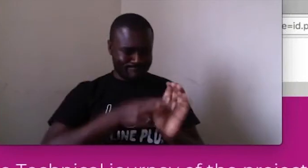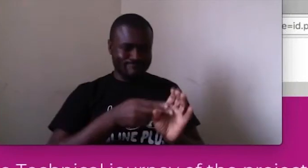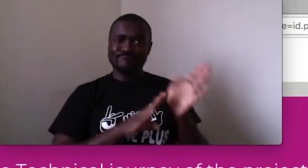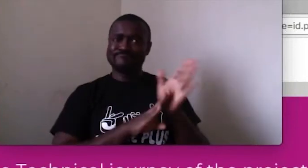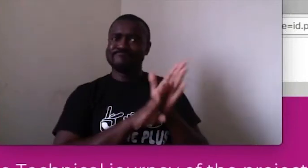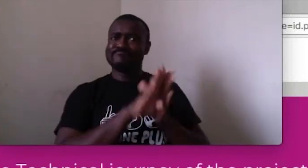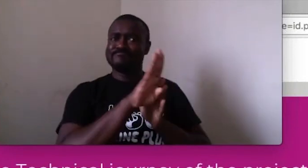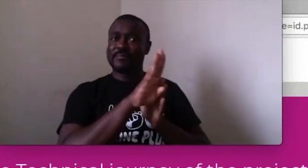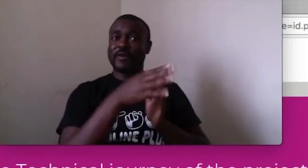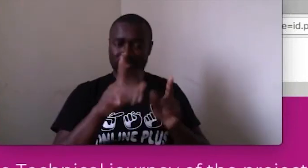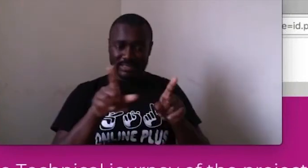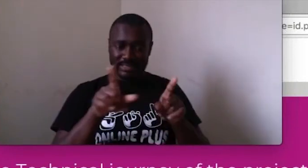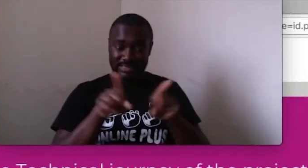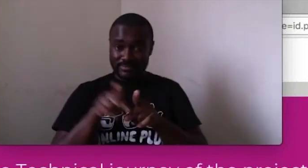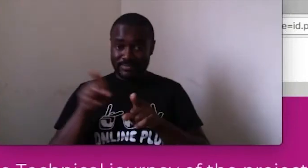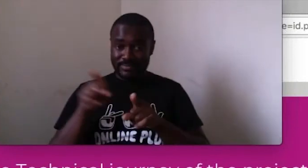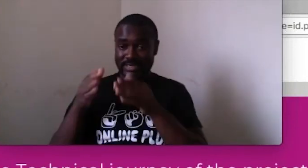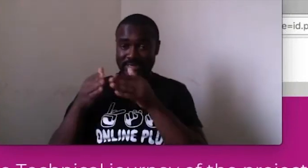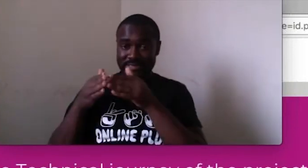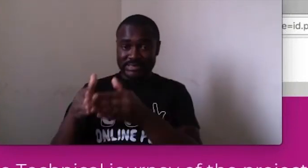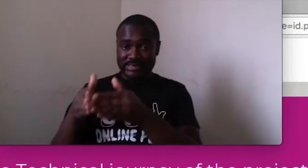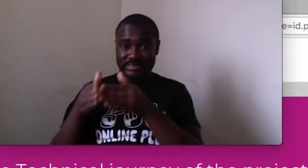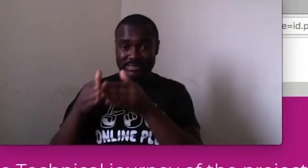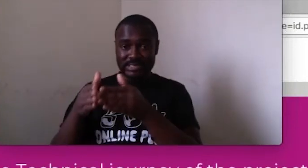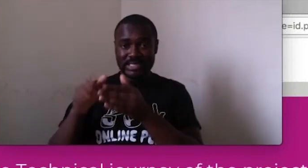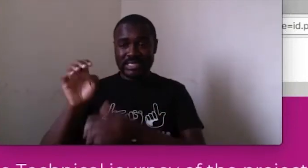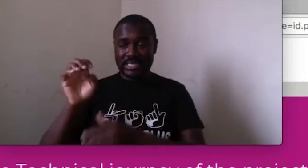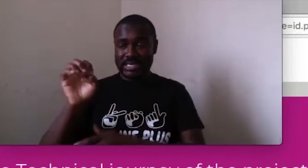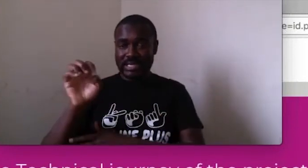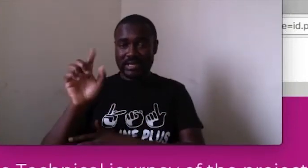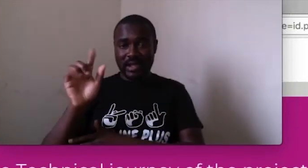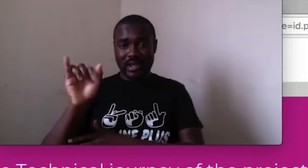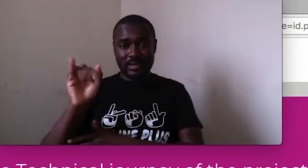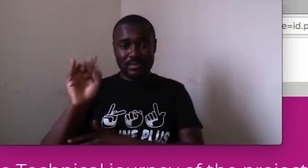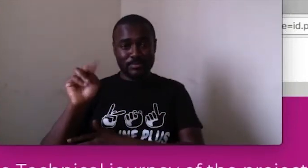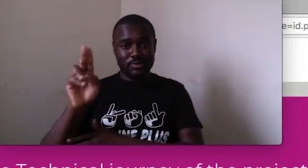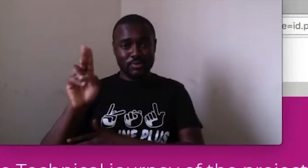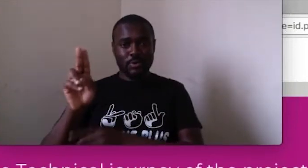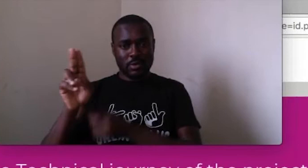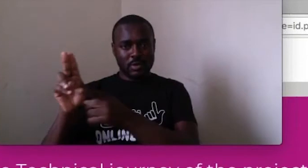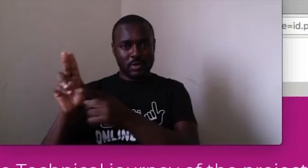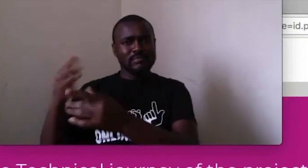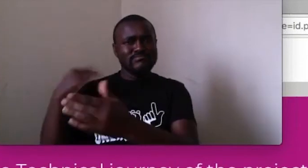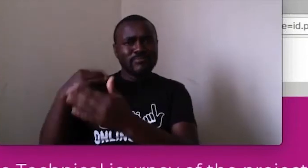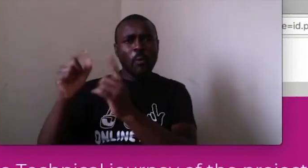with a dictionary and trying to get the data so that's what had happened